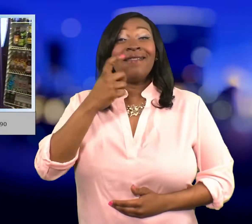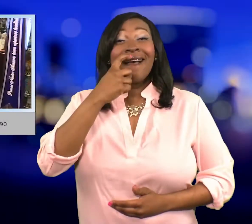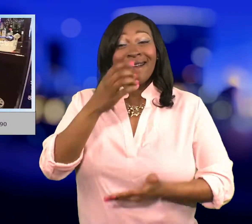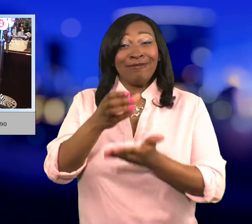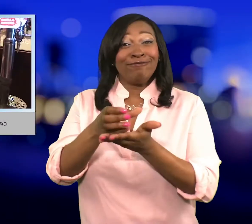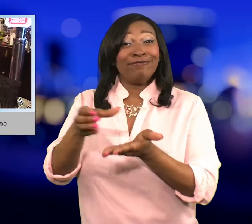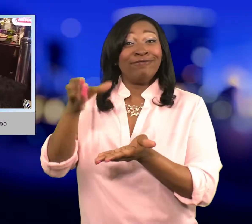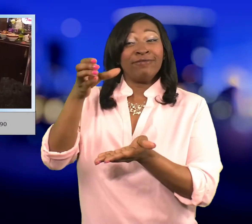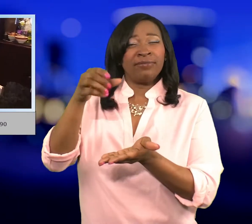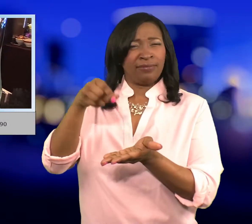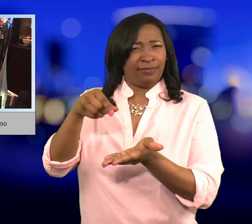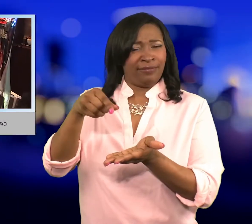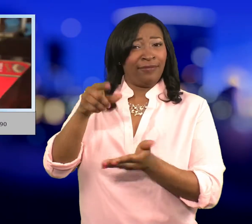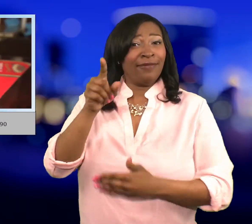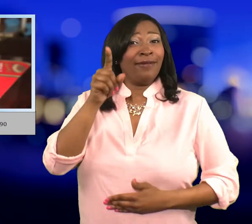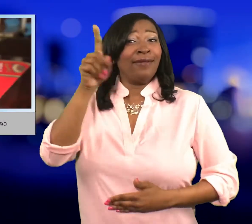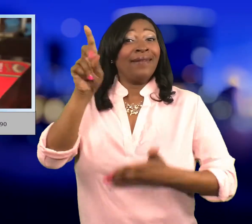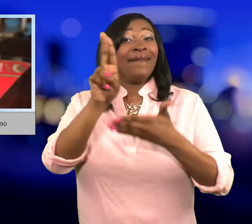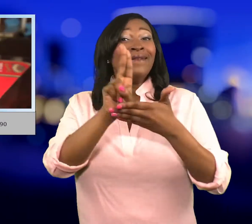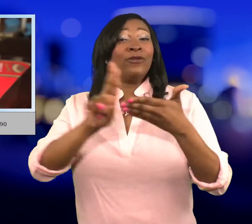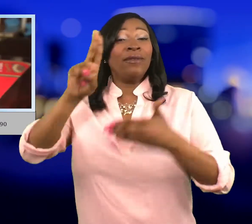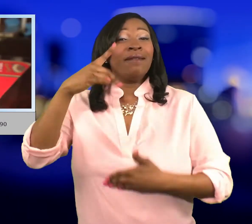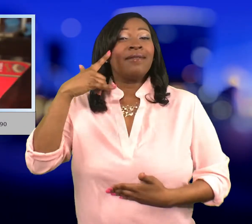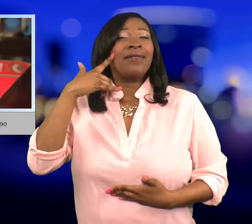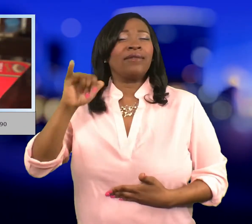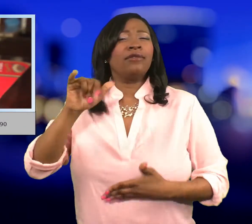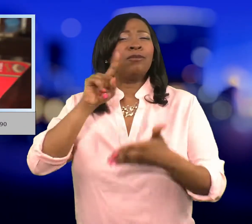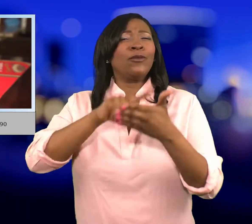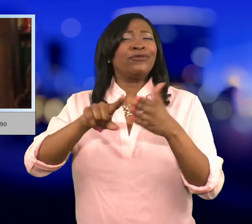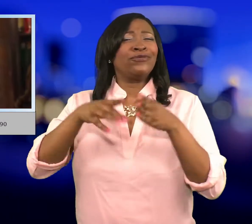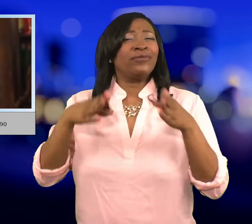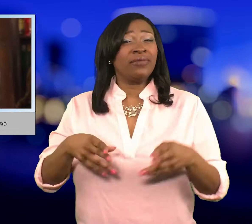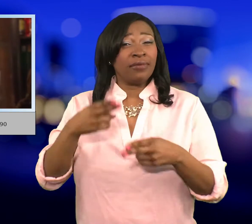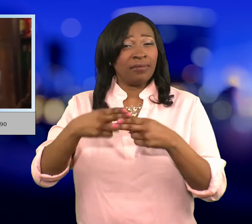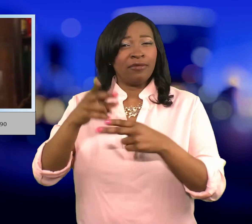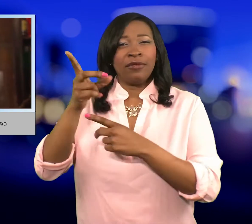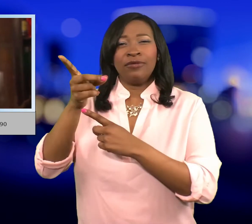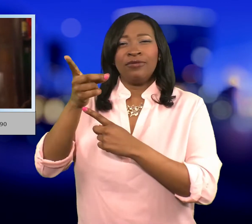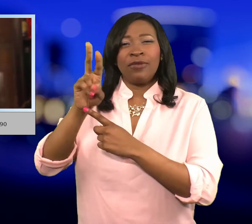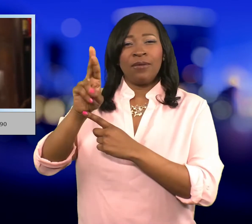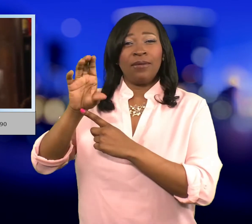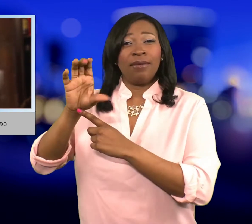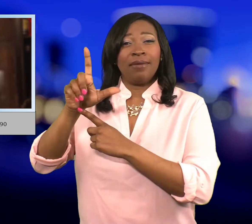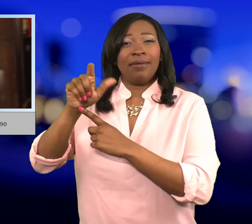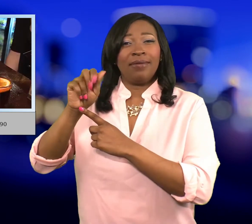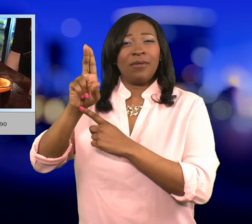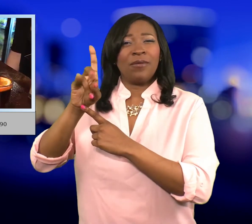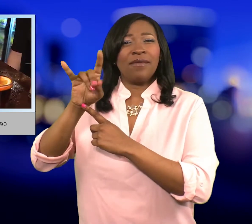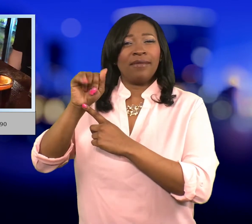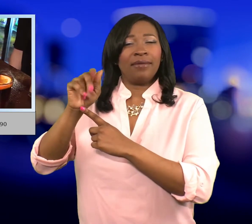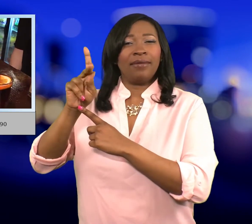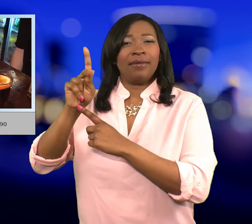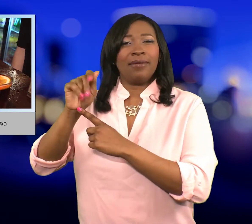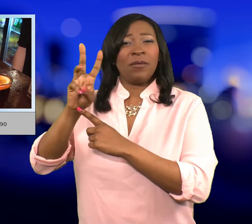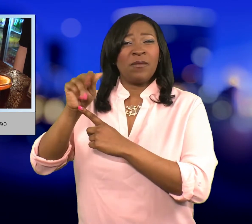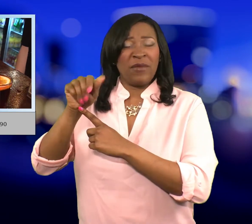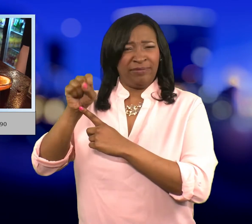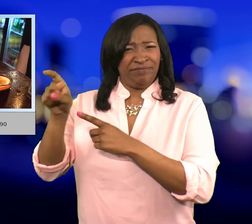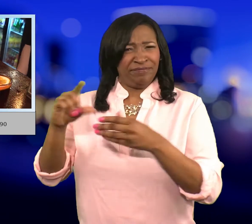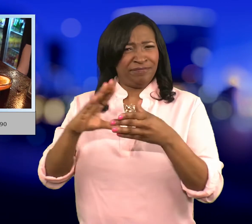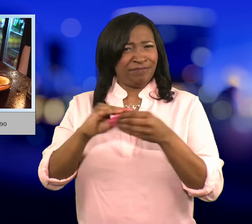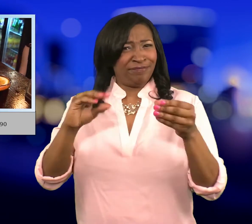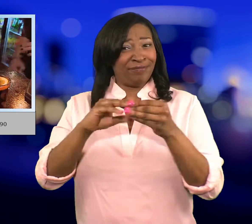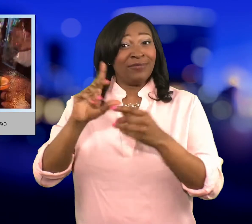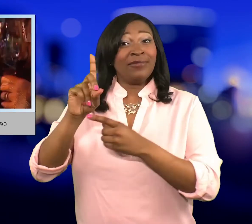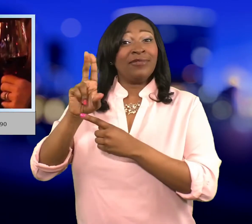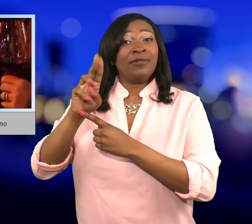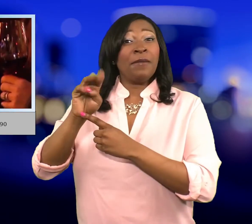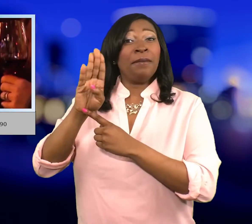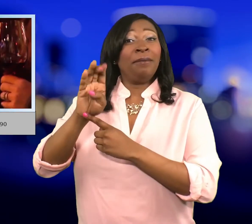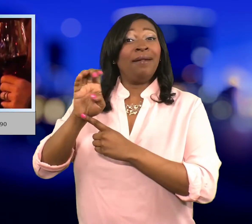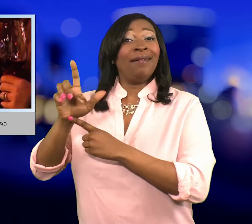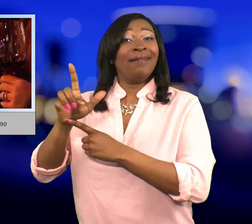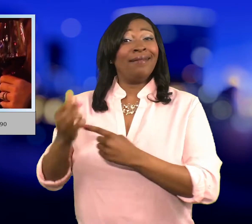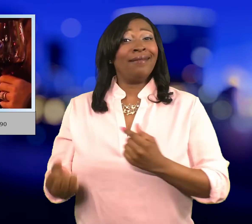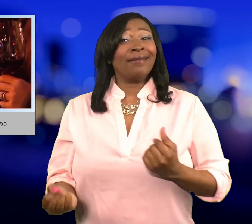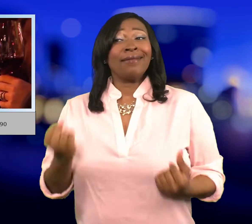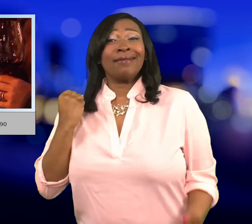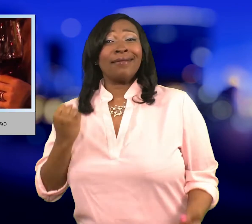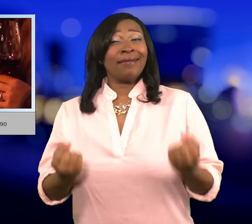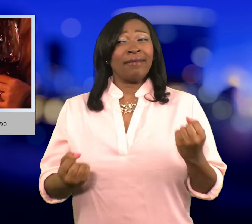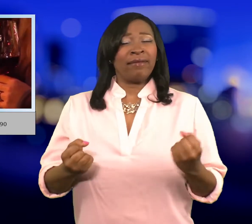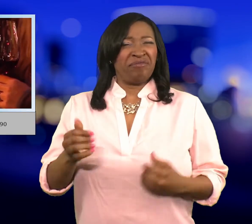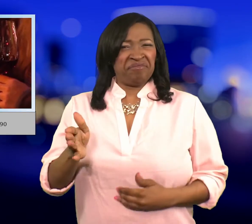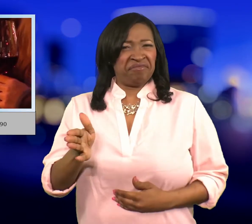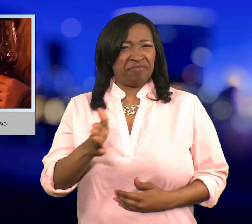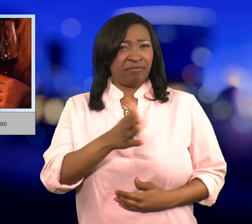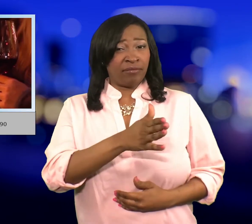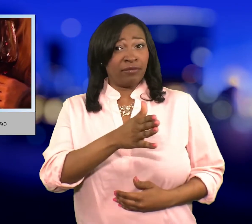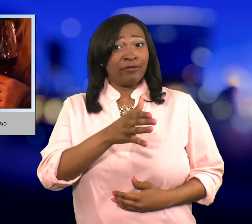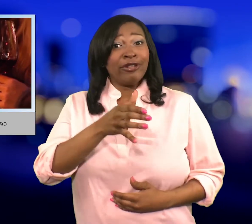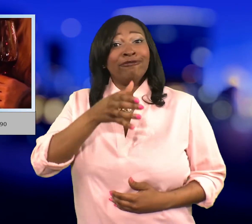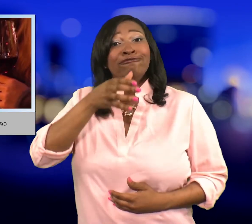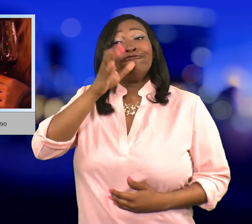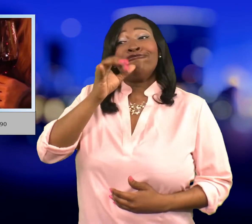Dr. Claudia Kawas, a researcher from the University of California, says reaching for a wine glass